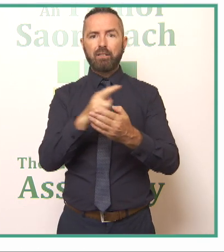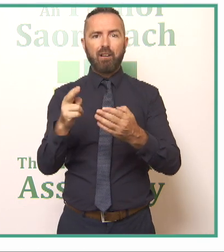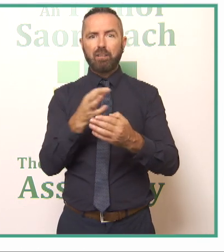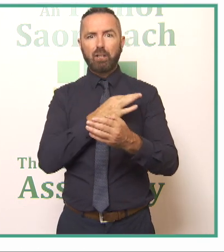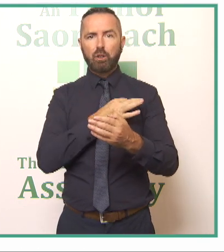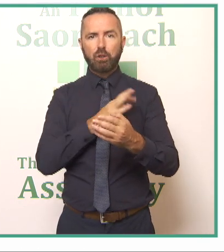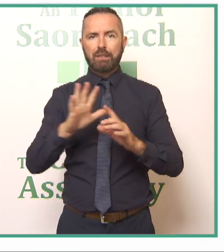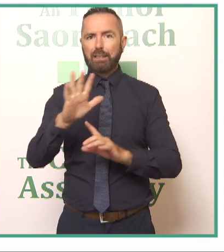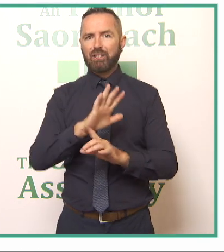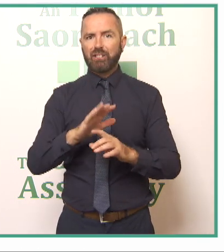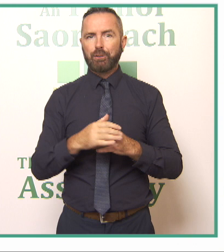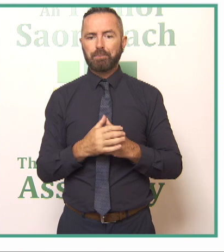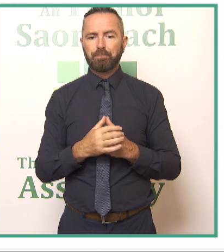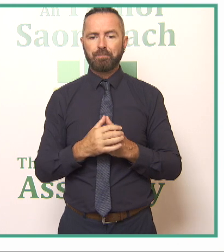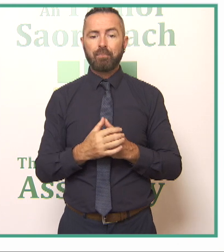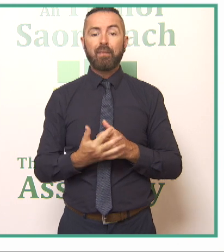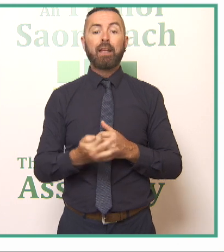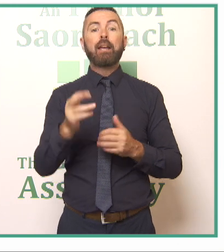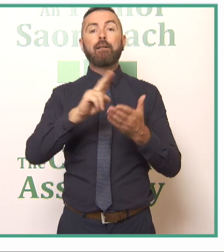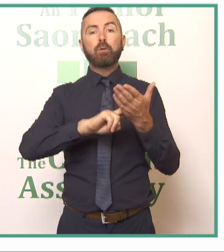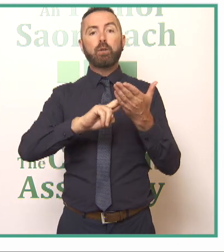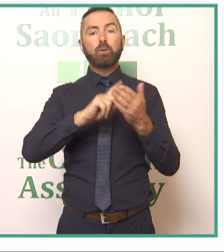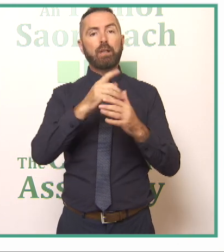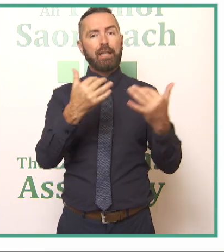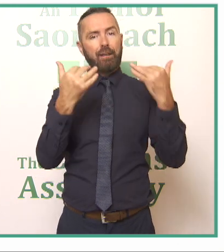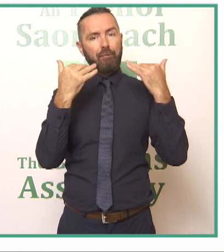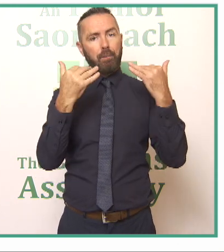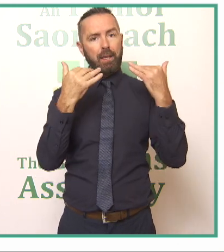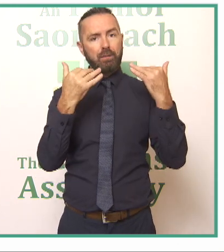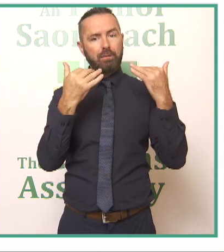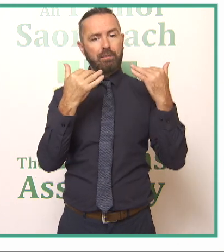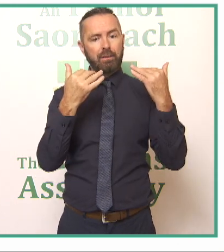if we take that work then and then you know we were working in different regions of the